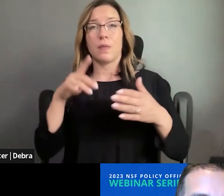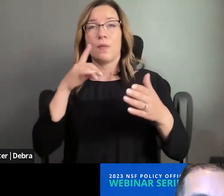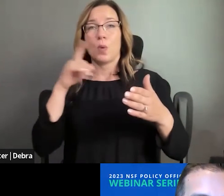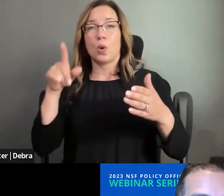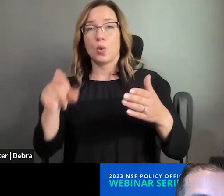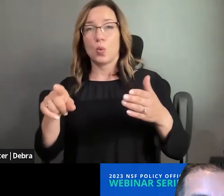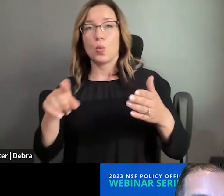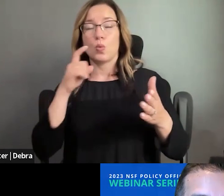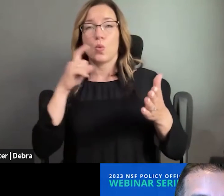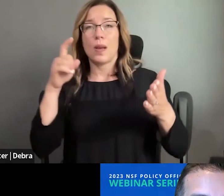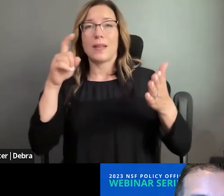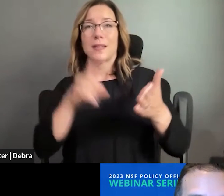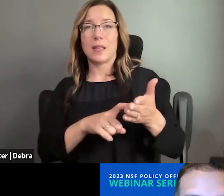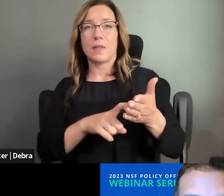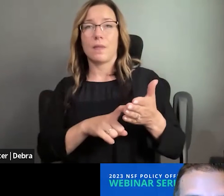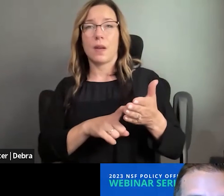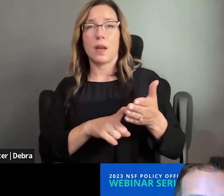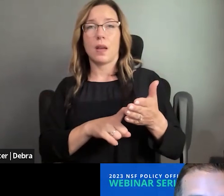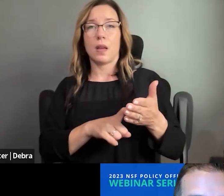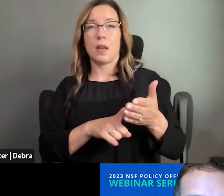those that are going to serve as